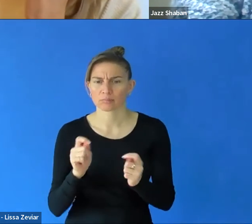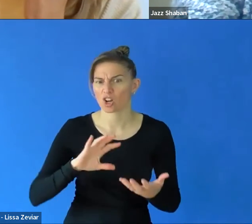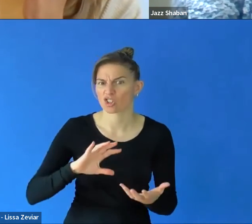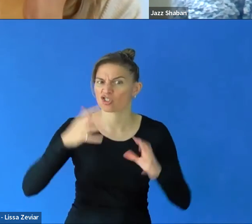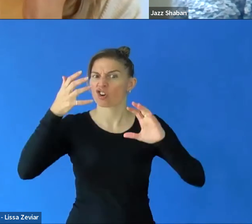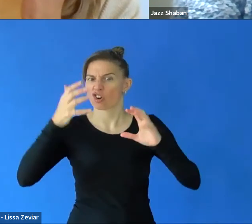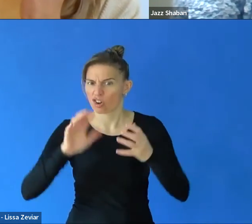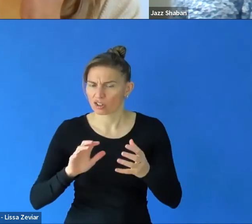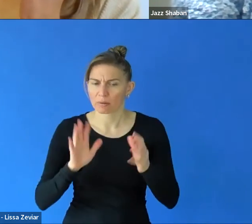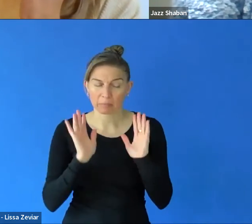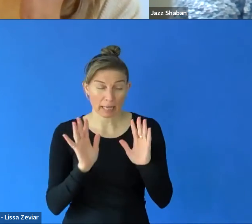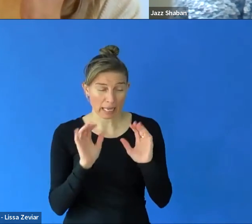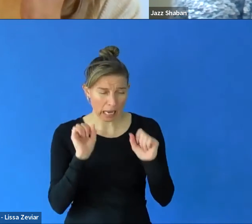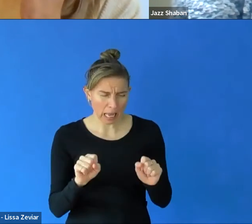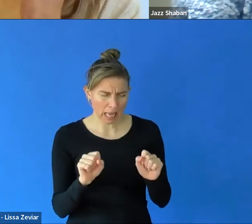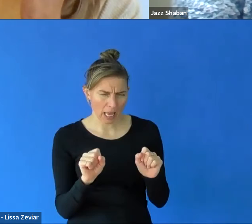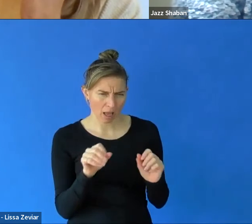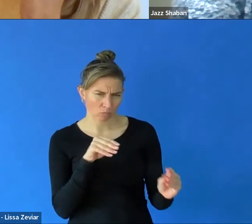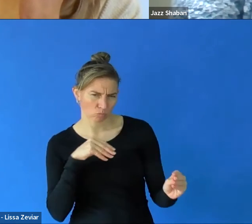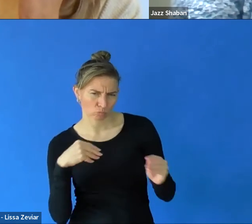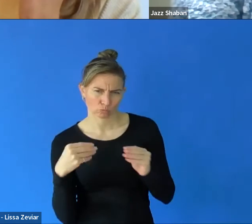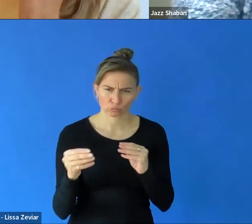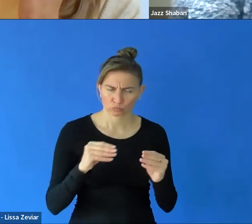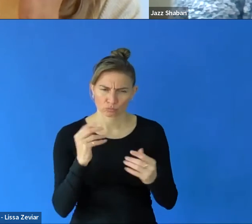And very much looking to the OPDs on advice